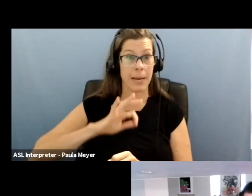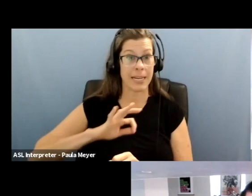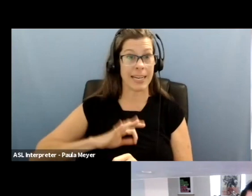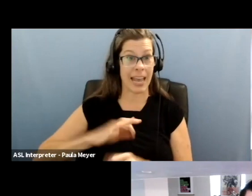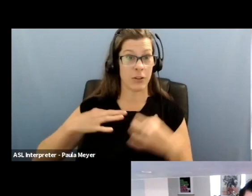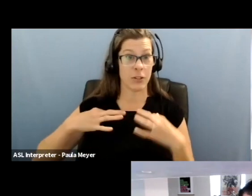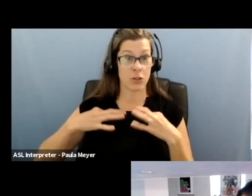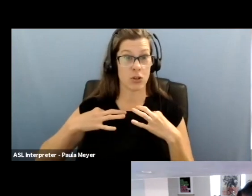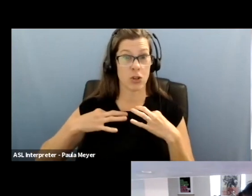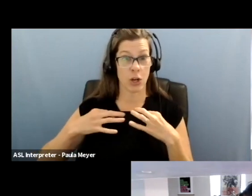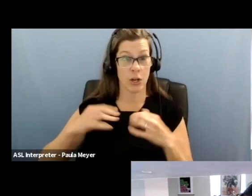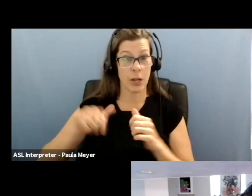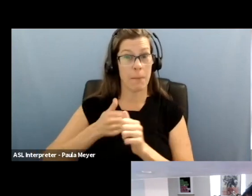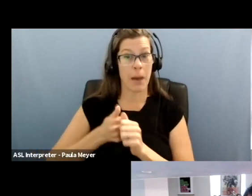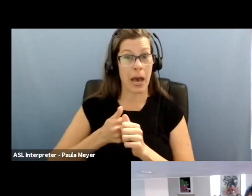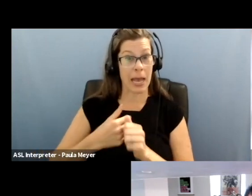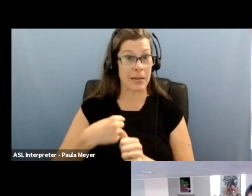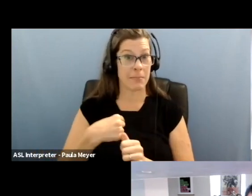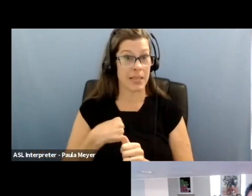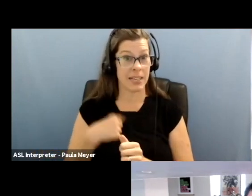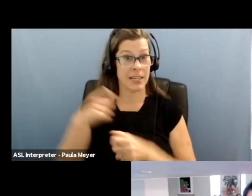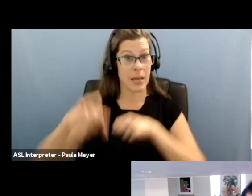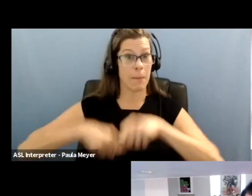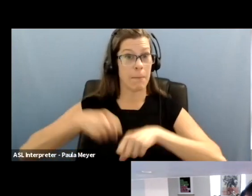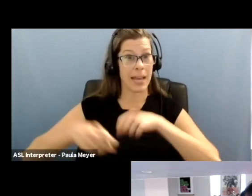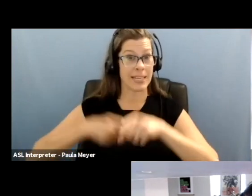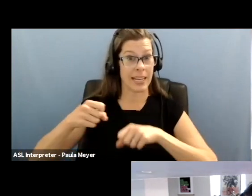and behind me is a bicycle framed bar